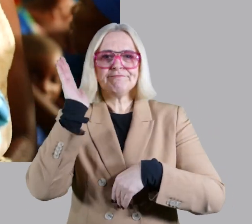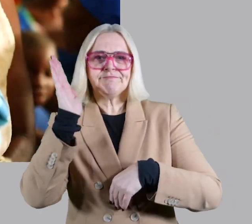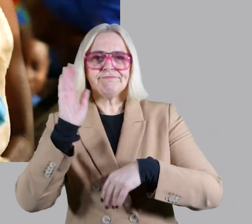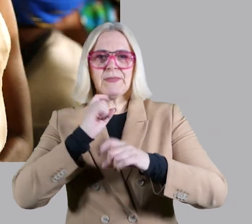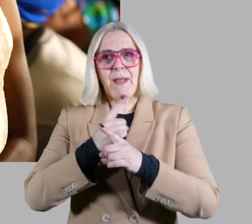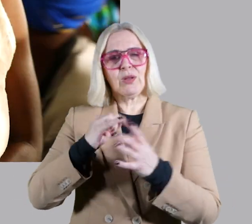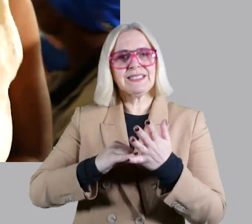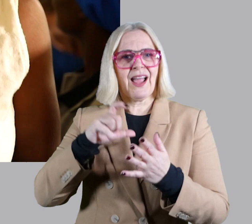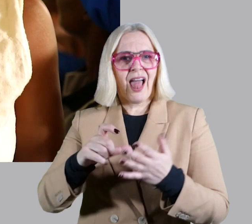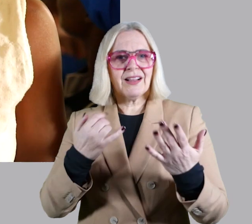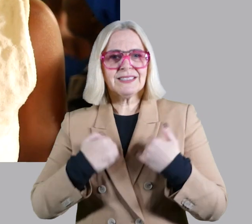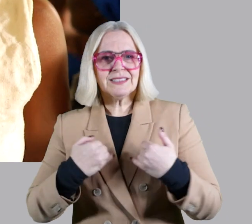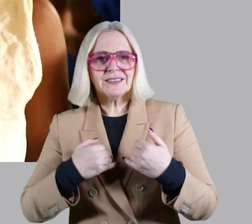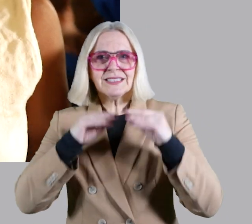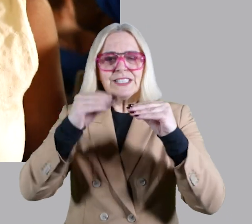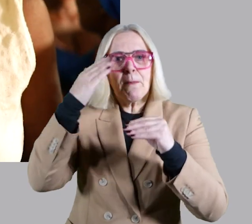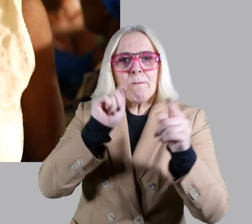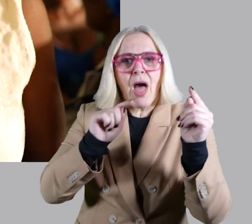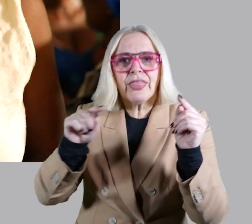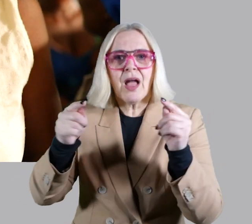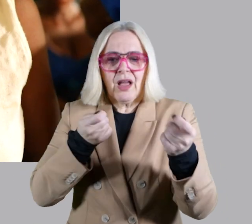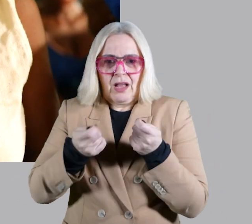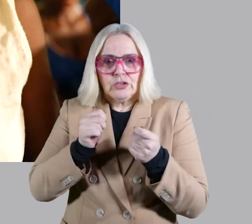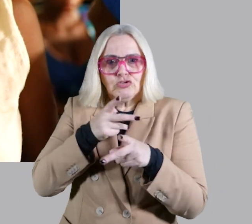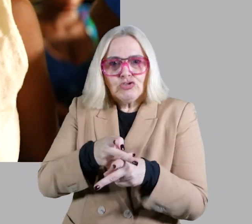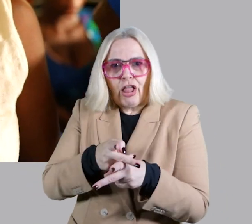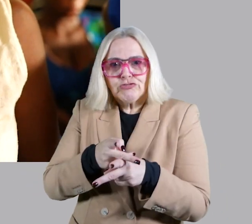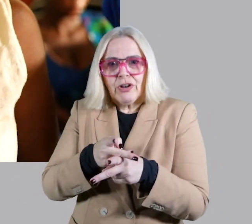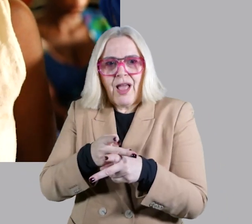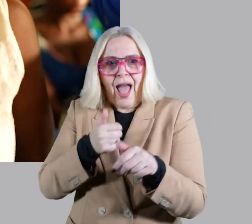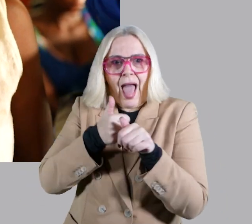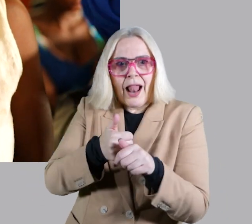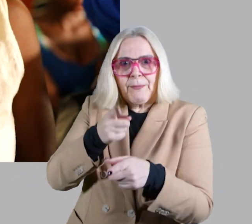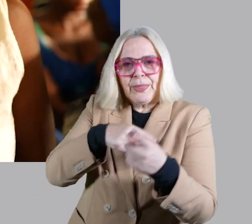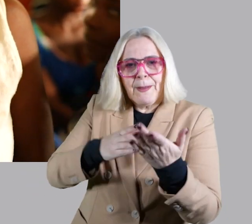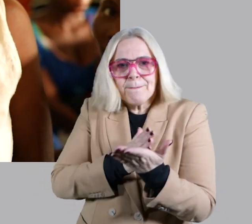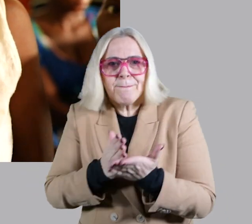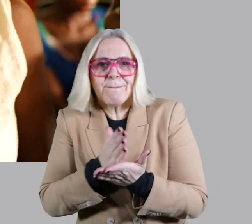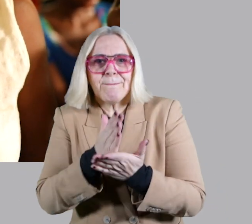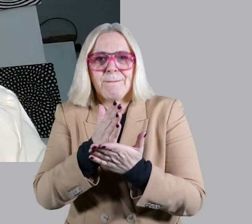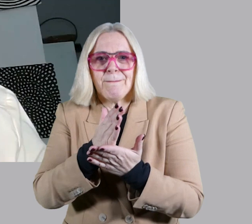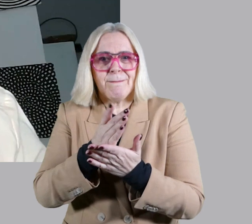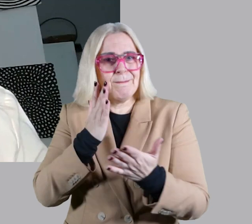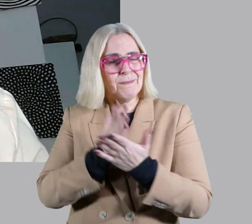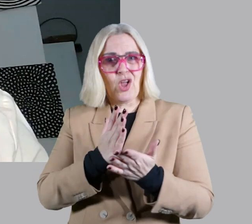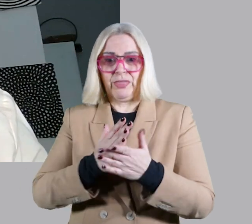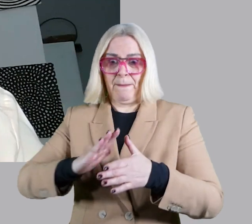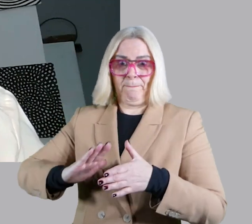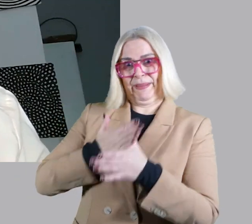to teach mothers how to manage their children and also to help them walk through the journey, because it's